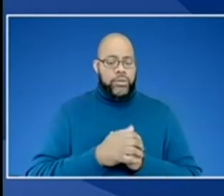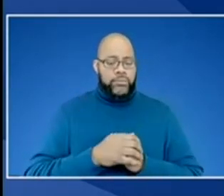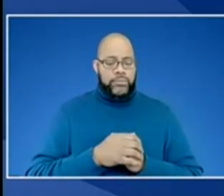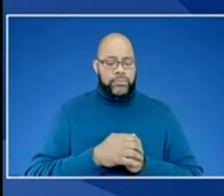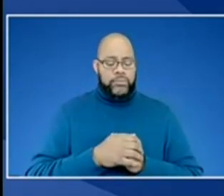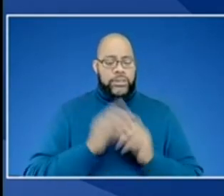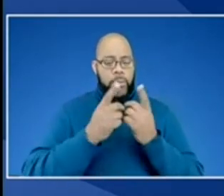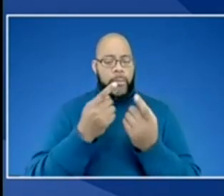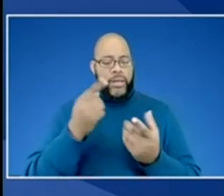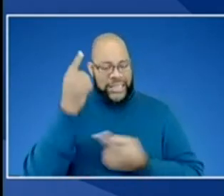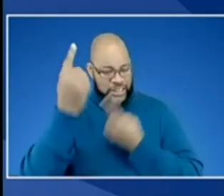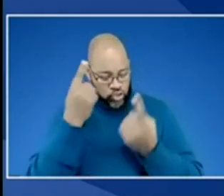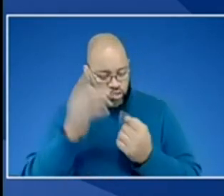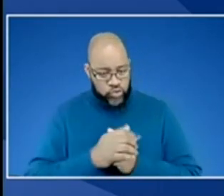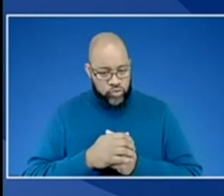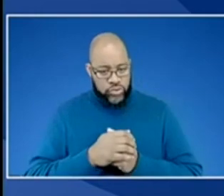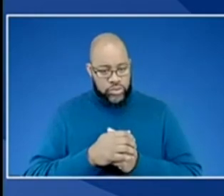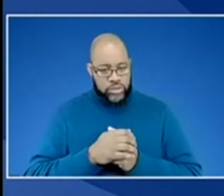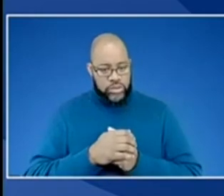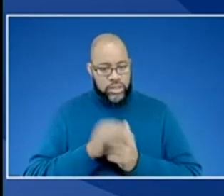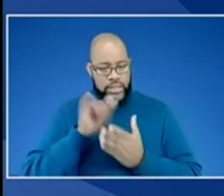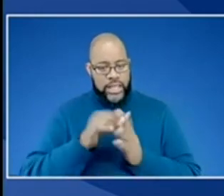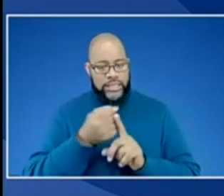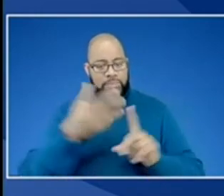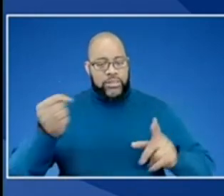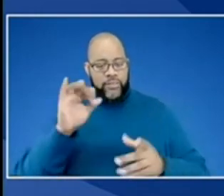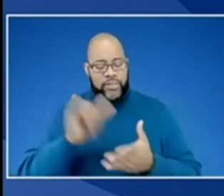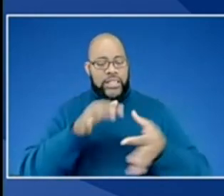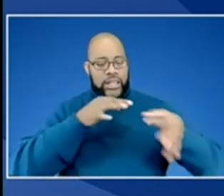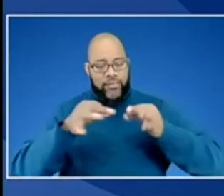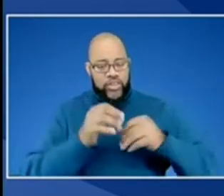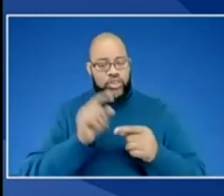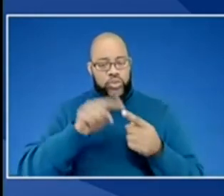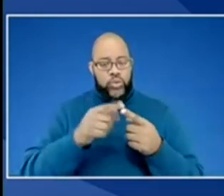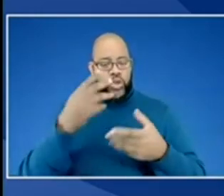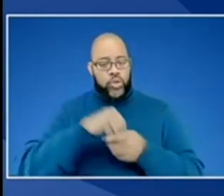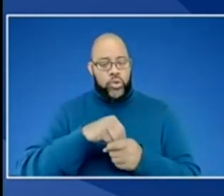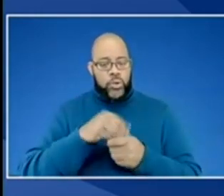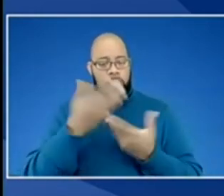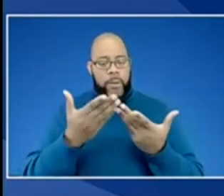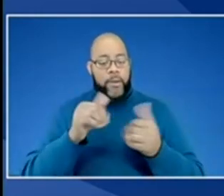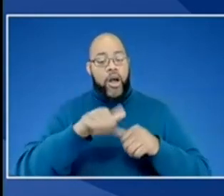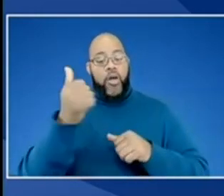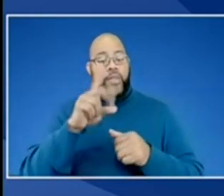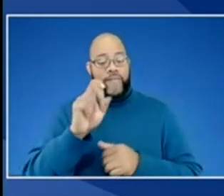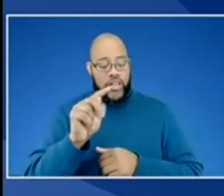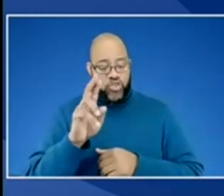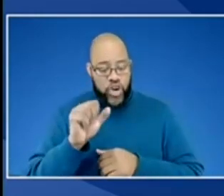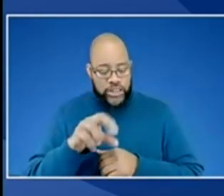had considered any expansion of that definition to include possibly other veterans or other forms of disability.